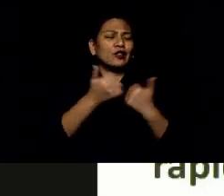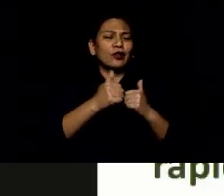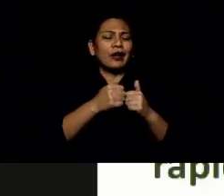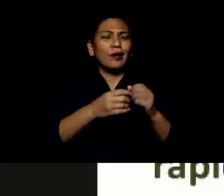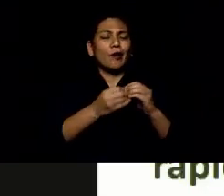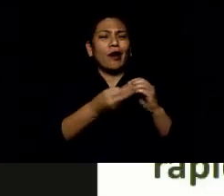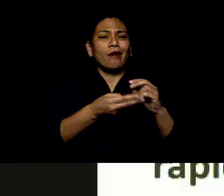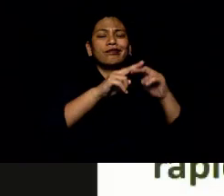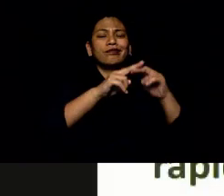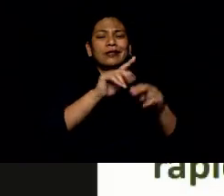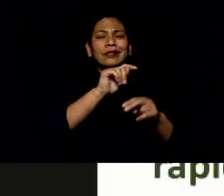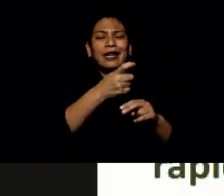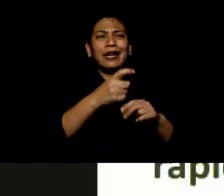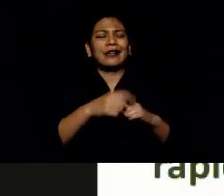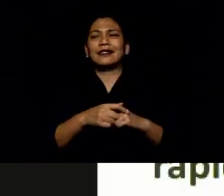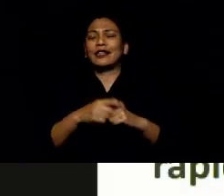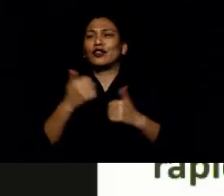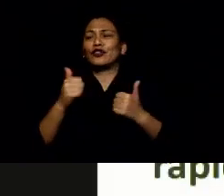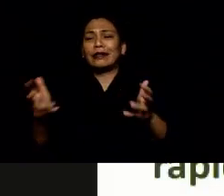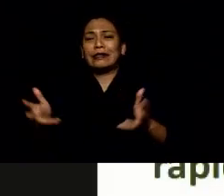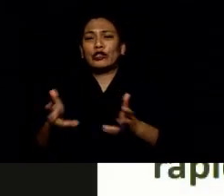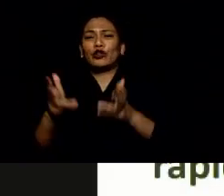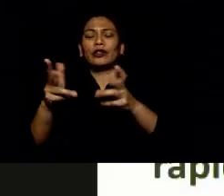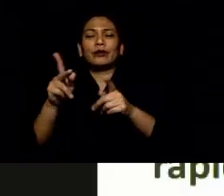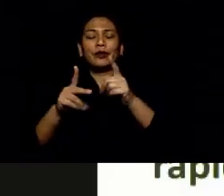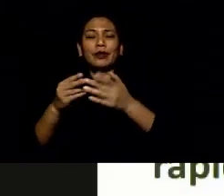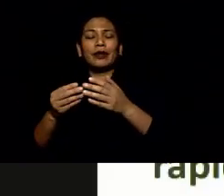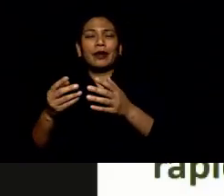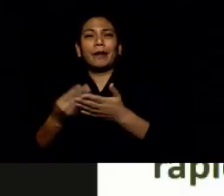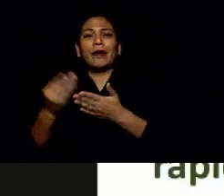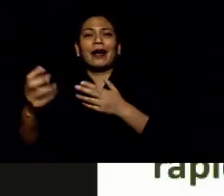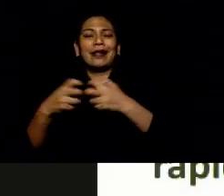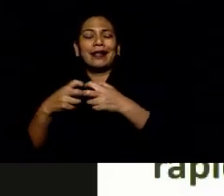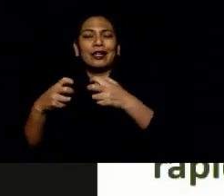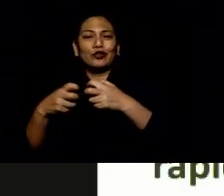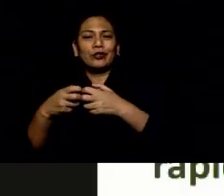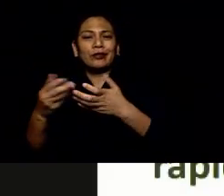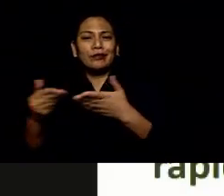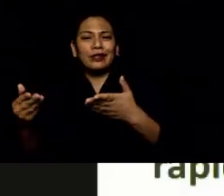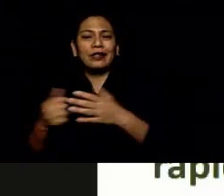and now future plans to help, um,Transit authorities buy electric buses.